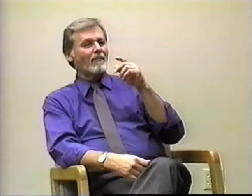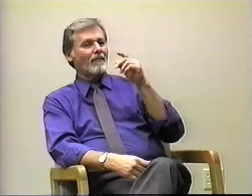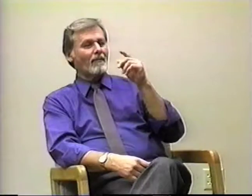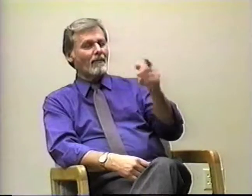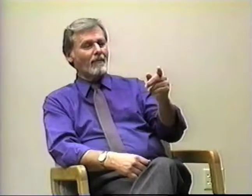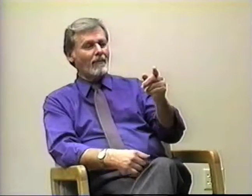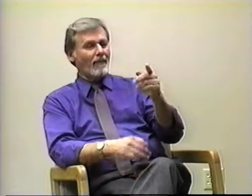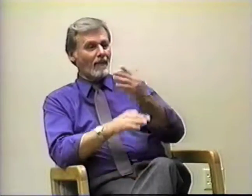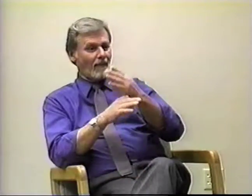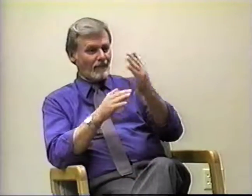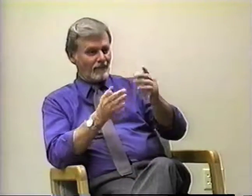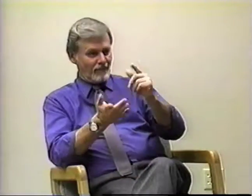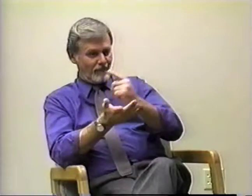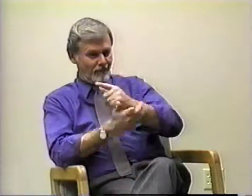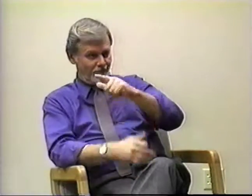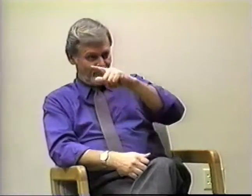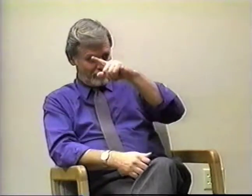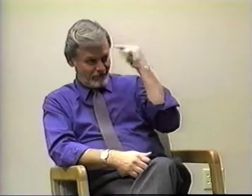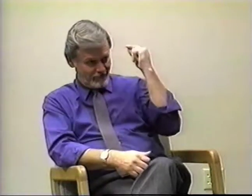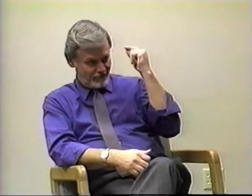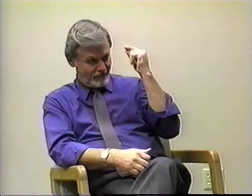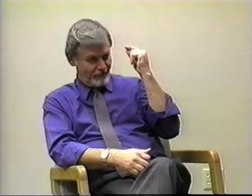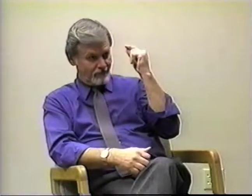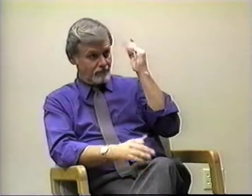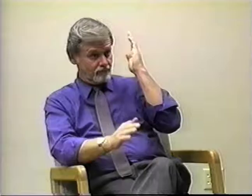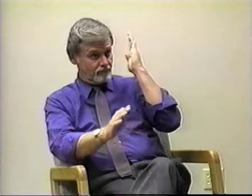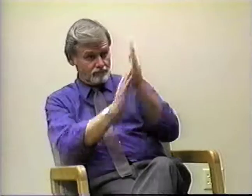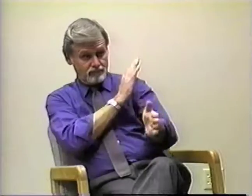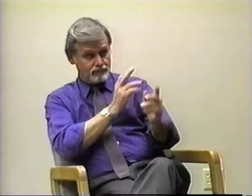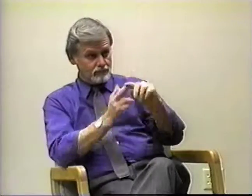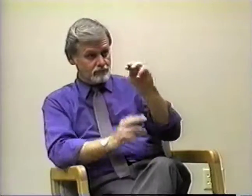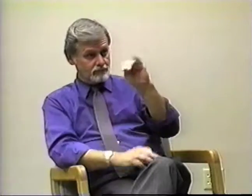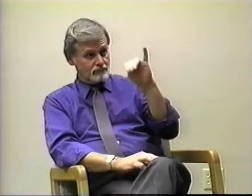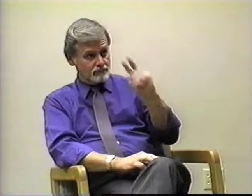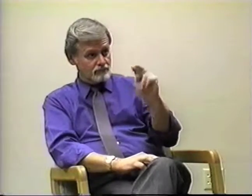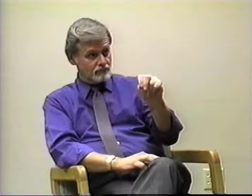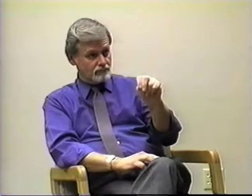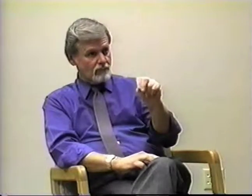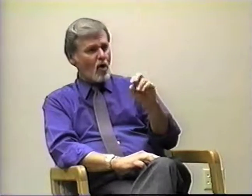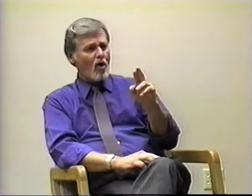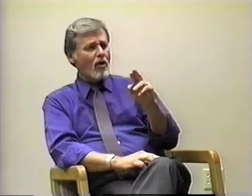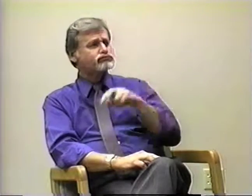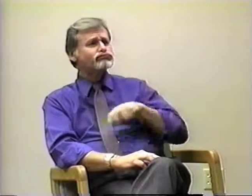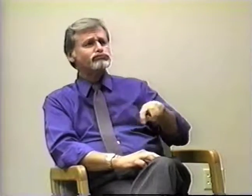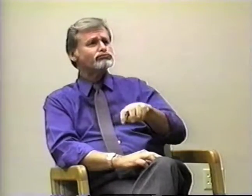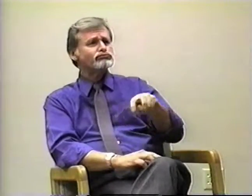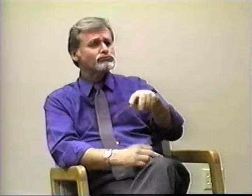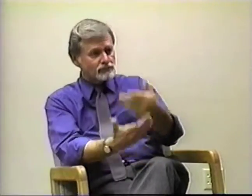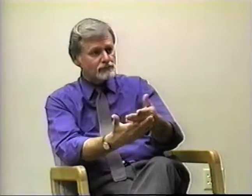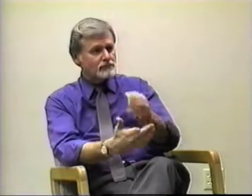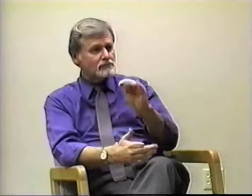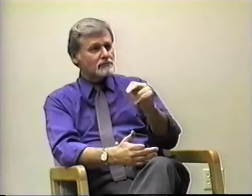After you graduated from Gallaudet, you headed right back to Minnesota